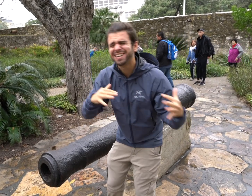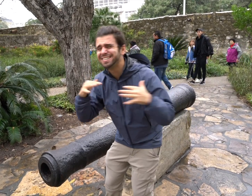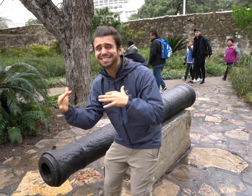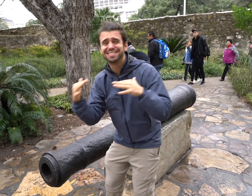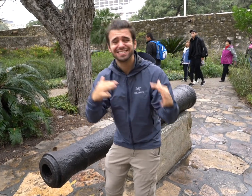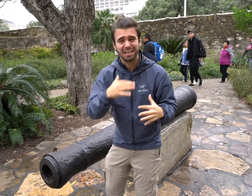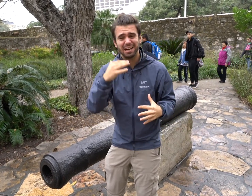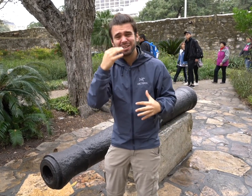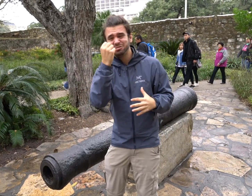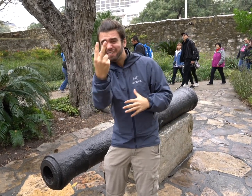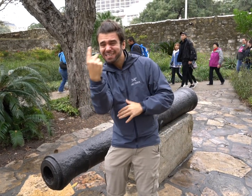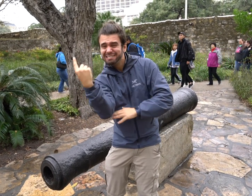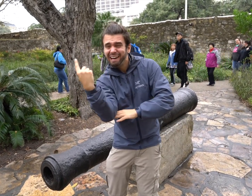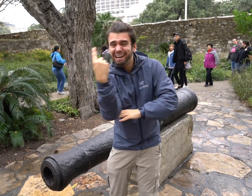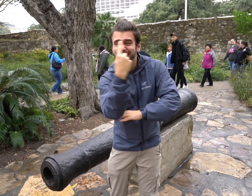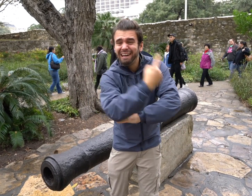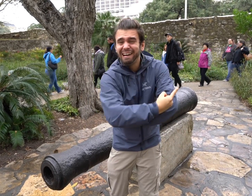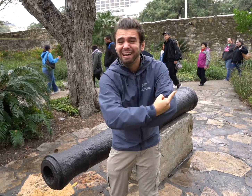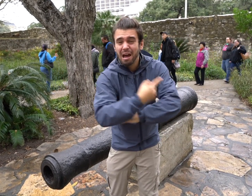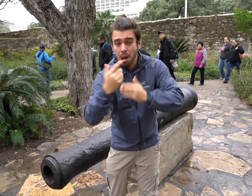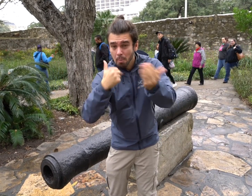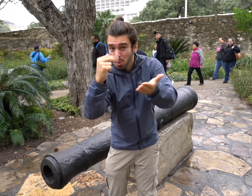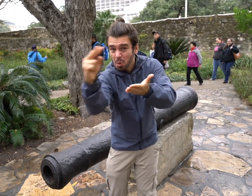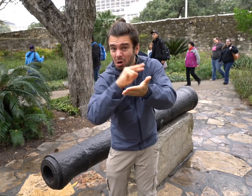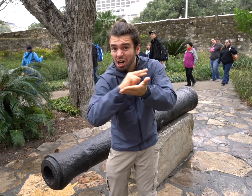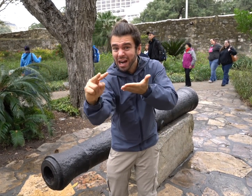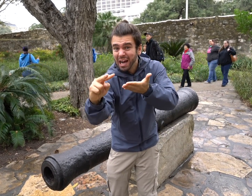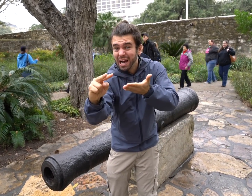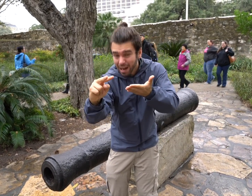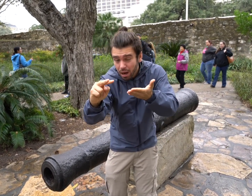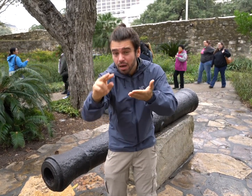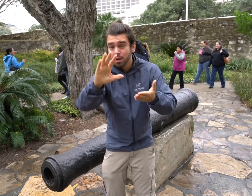It took them 12 days! That was almost two weeks worth of battle!